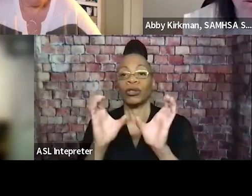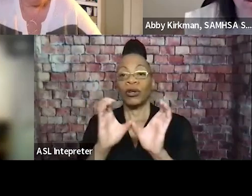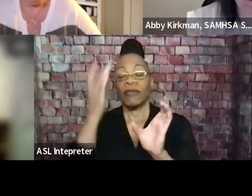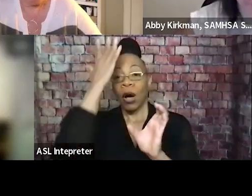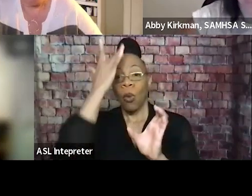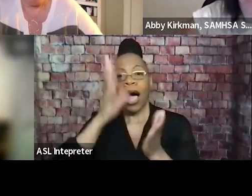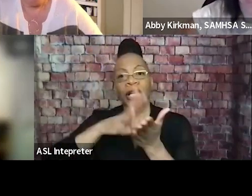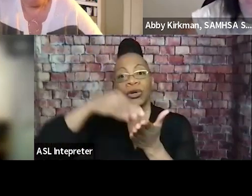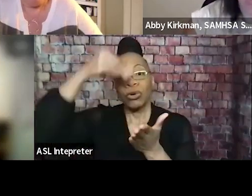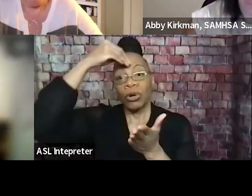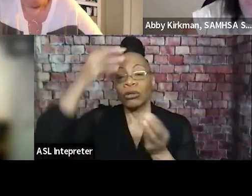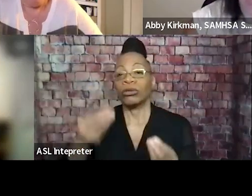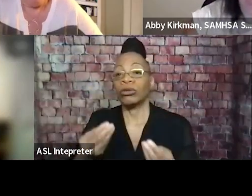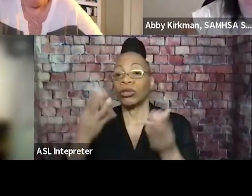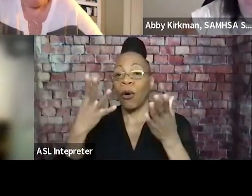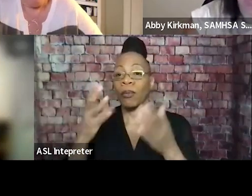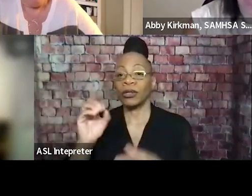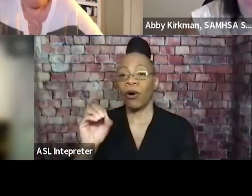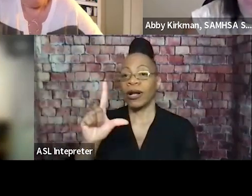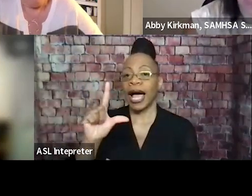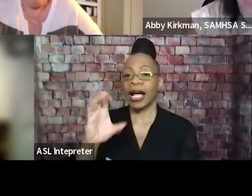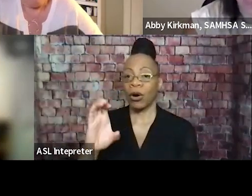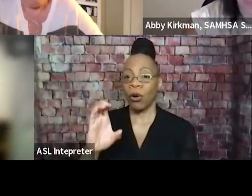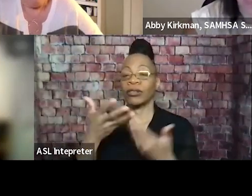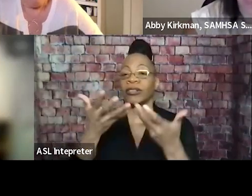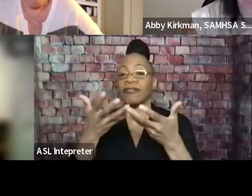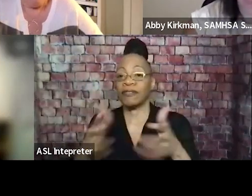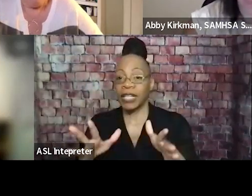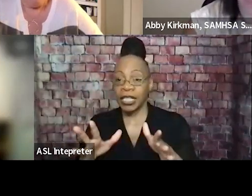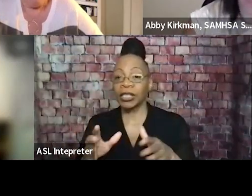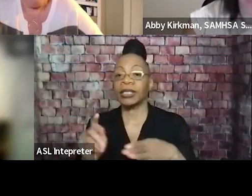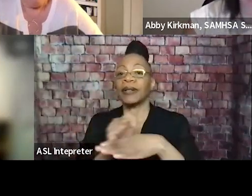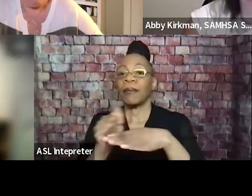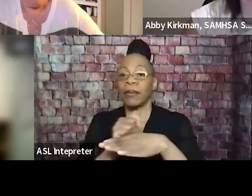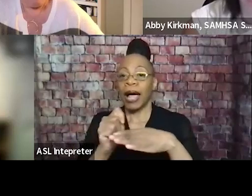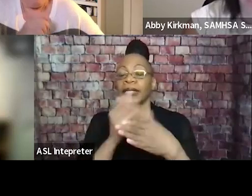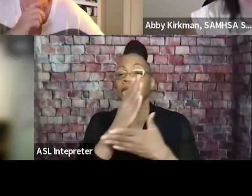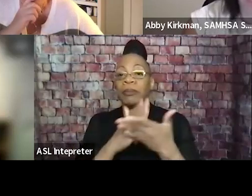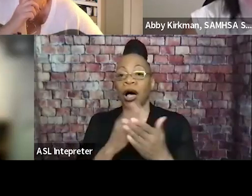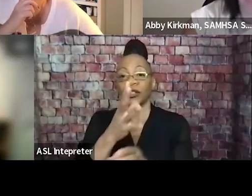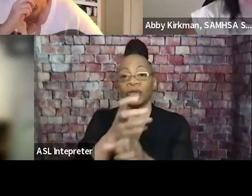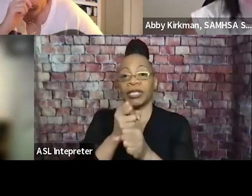through completing the practice case component from getting feedback on your practice MSR